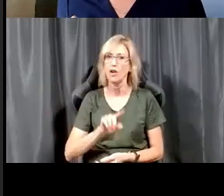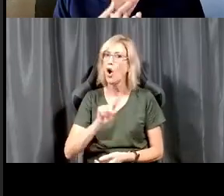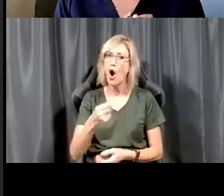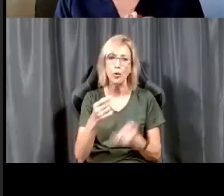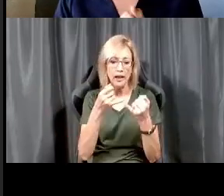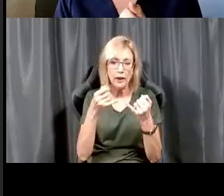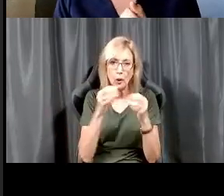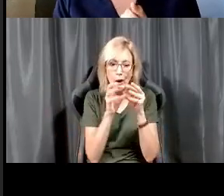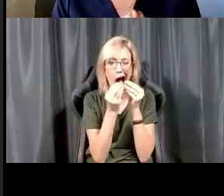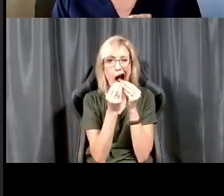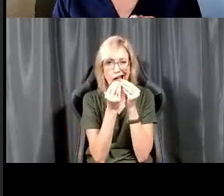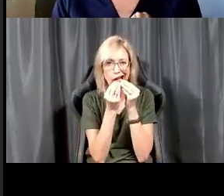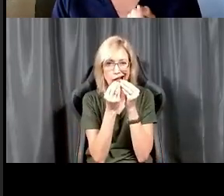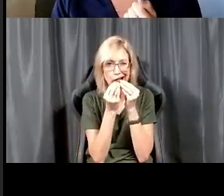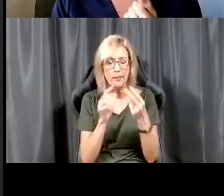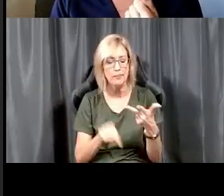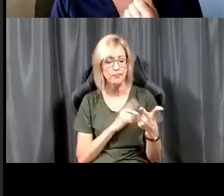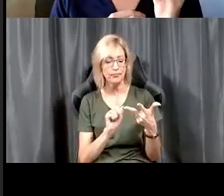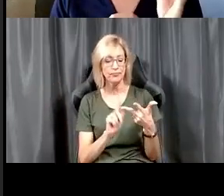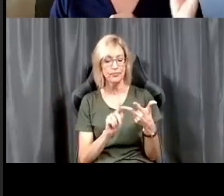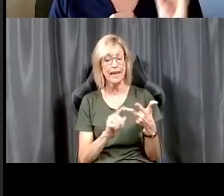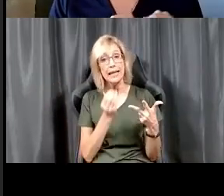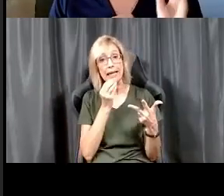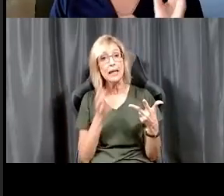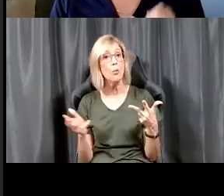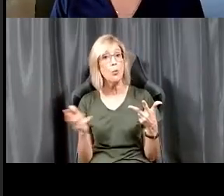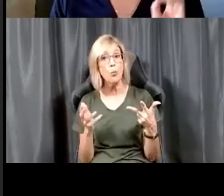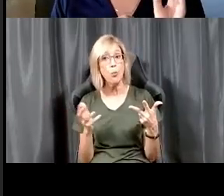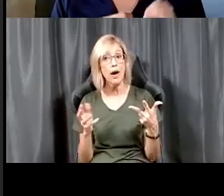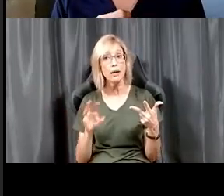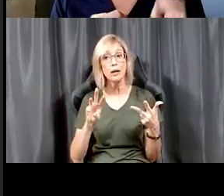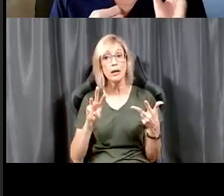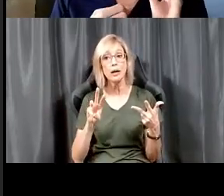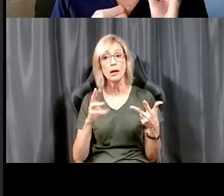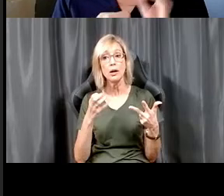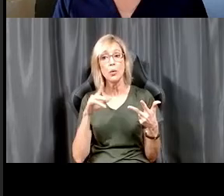And then he would eat the wheat bread that his grandmother would make.